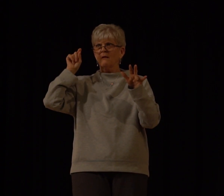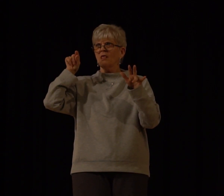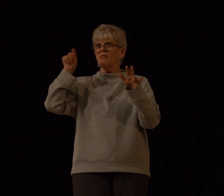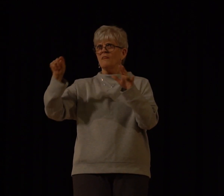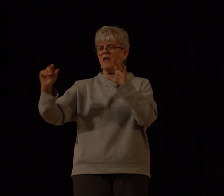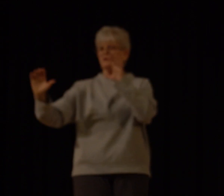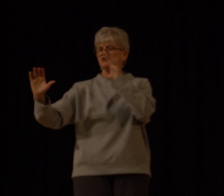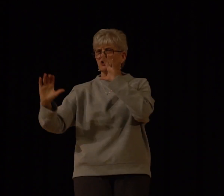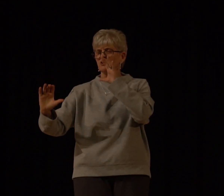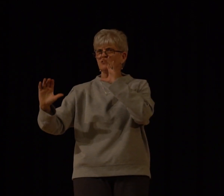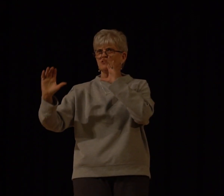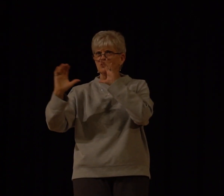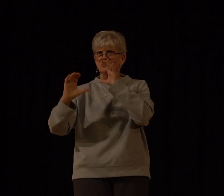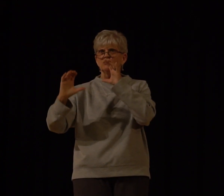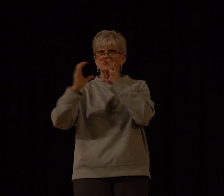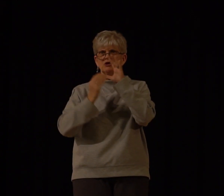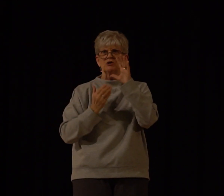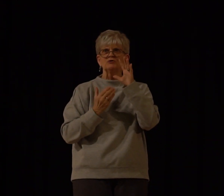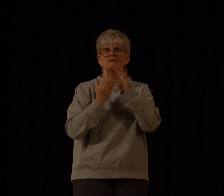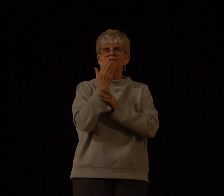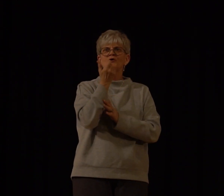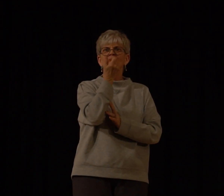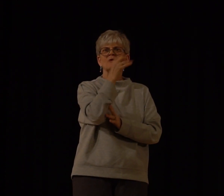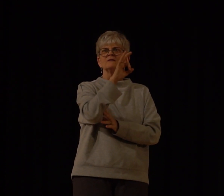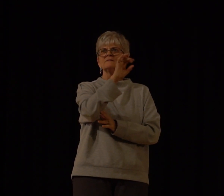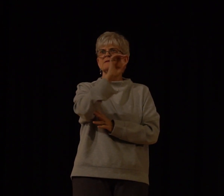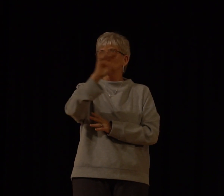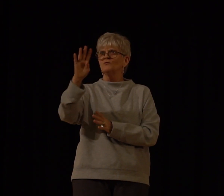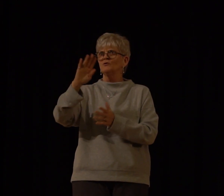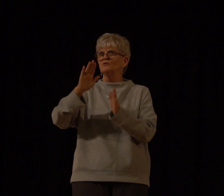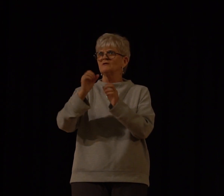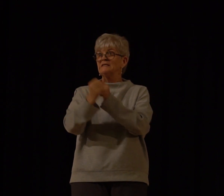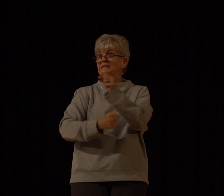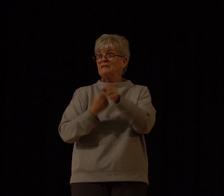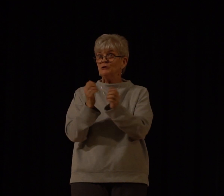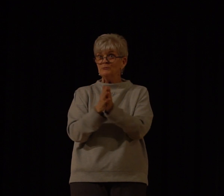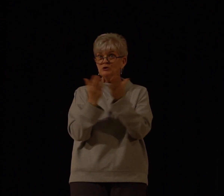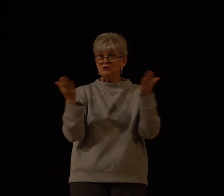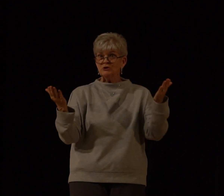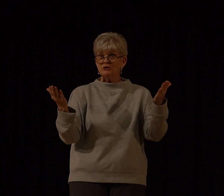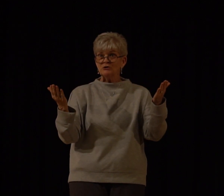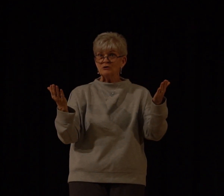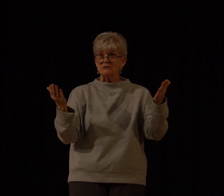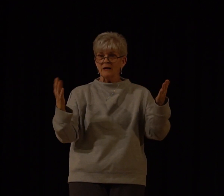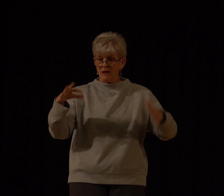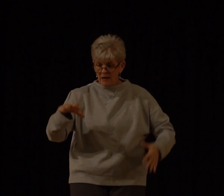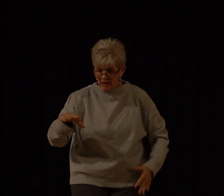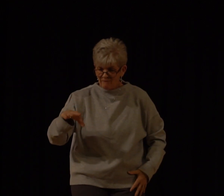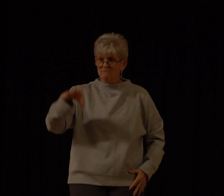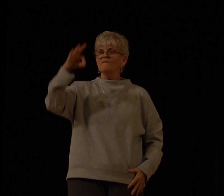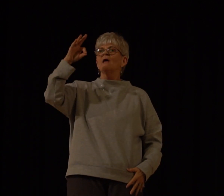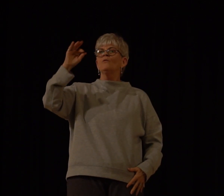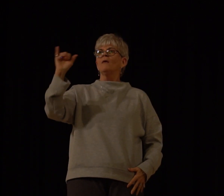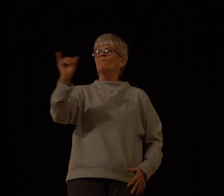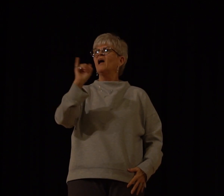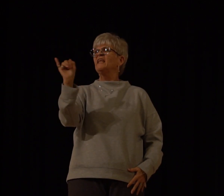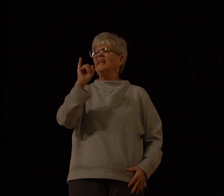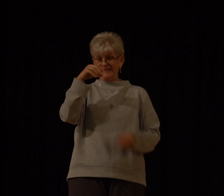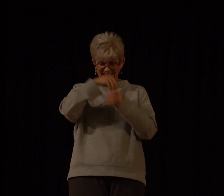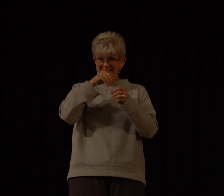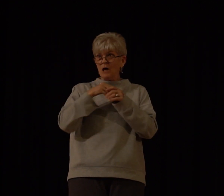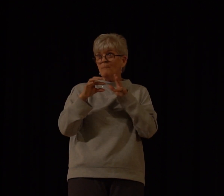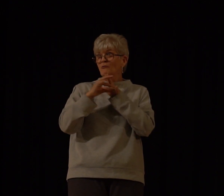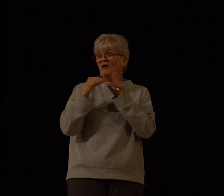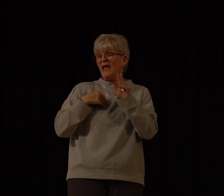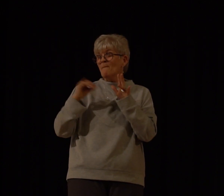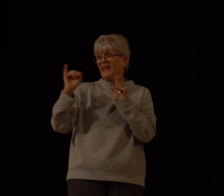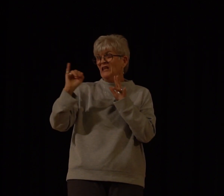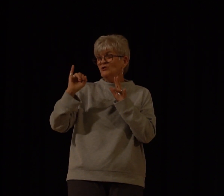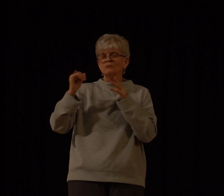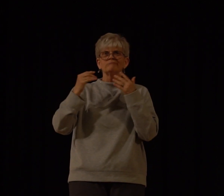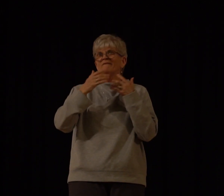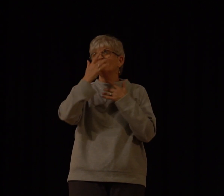University and we have been searching through the yearbook to find it and we finally found your